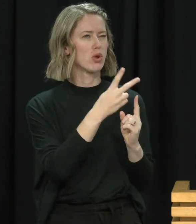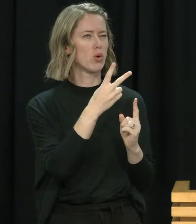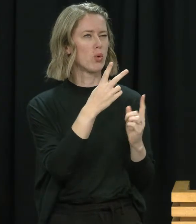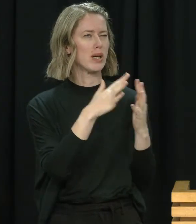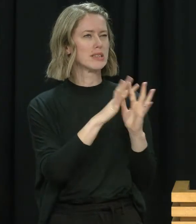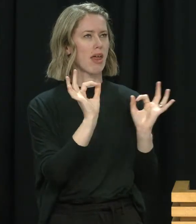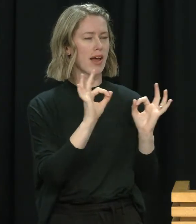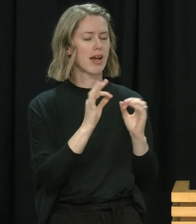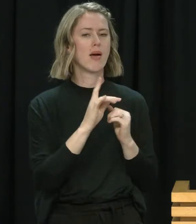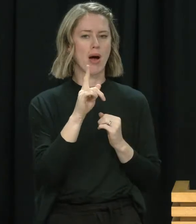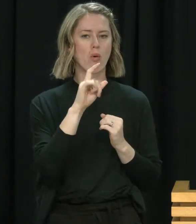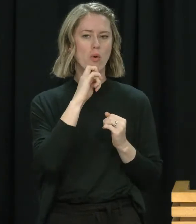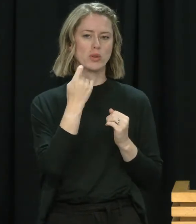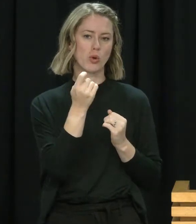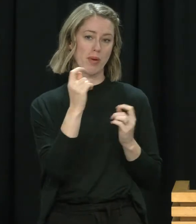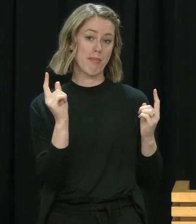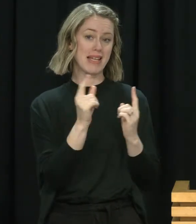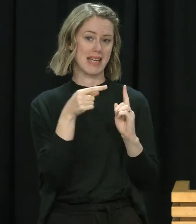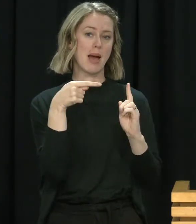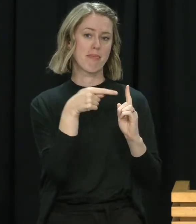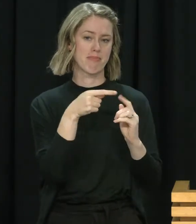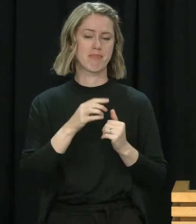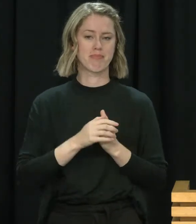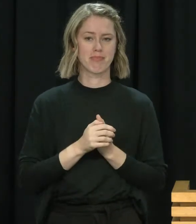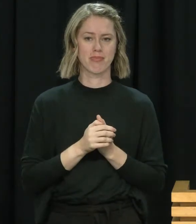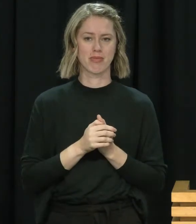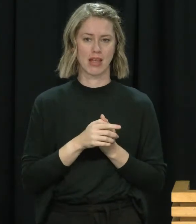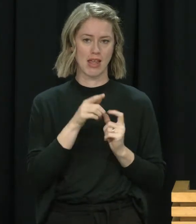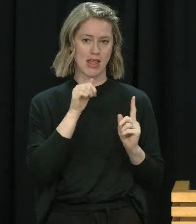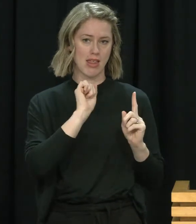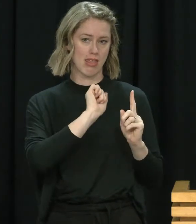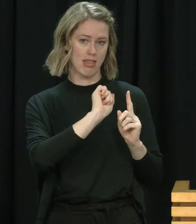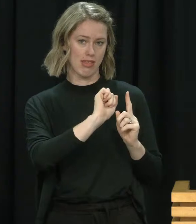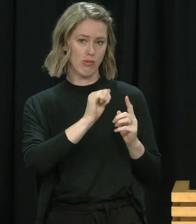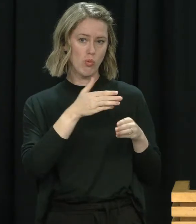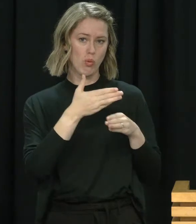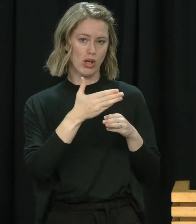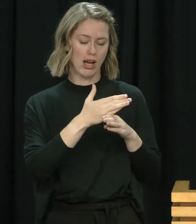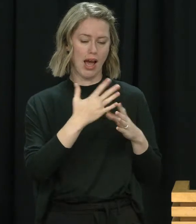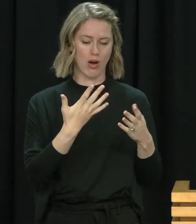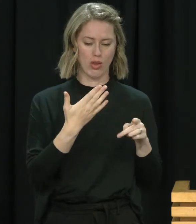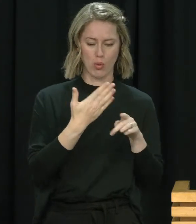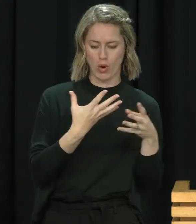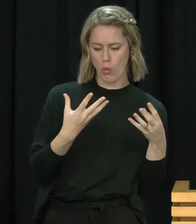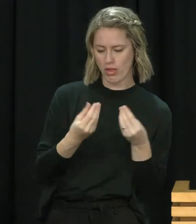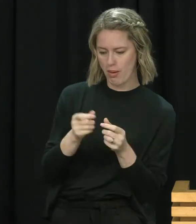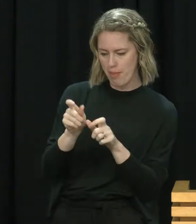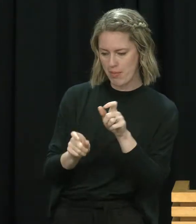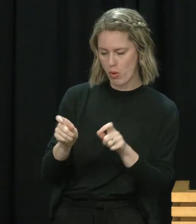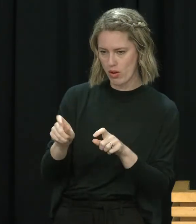fairly regular catch-up with him and his group. I haven't done that in the last week or two but I certainly will be